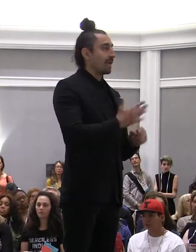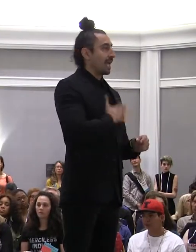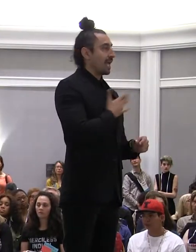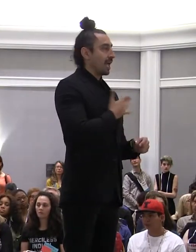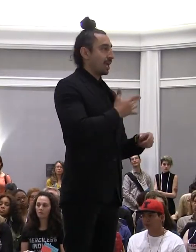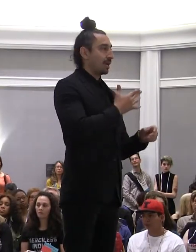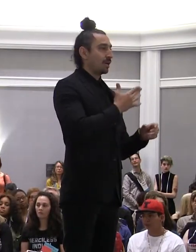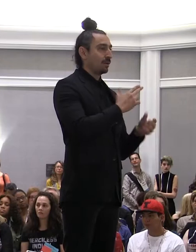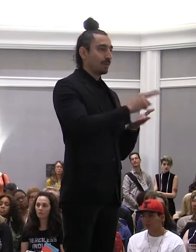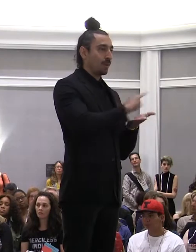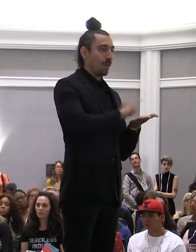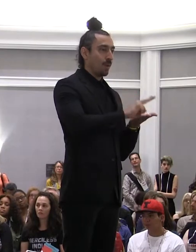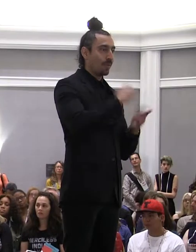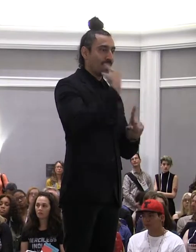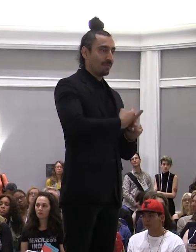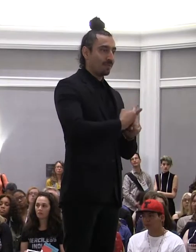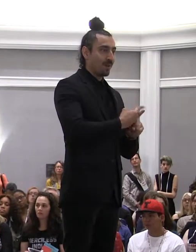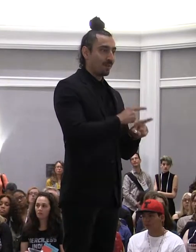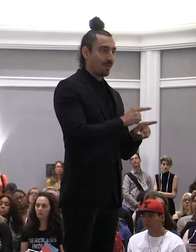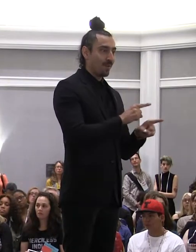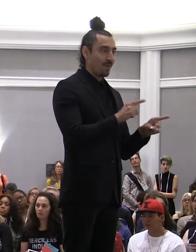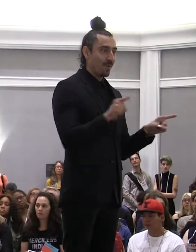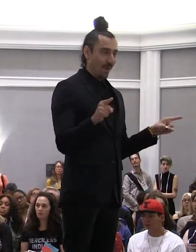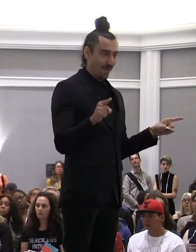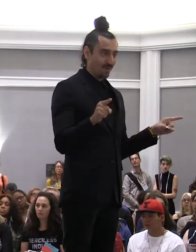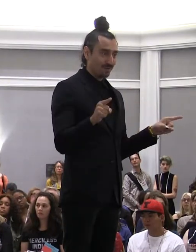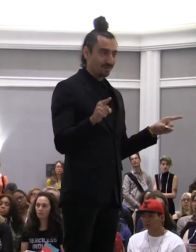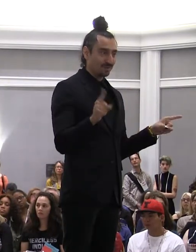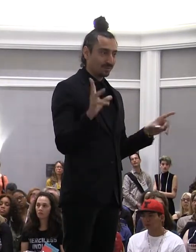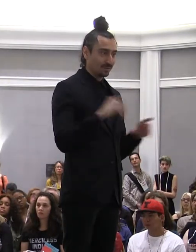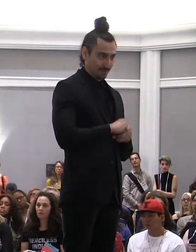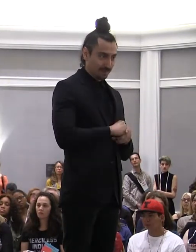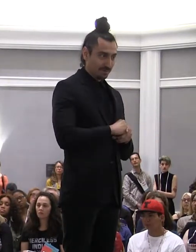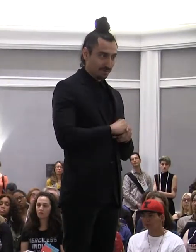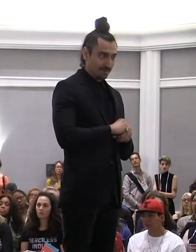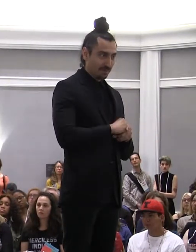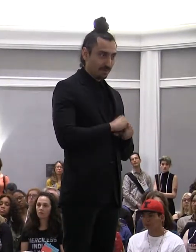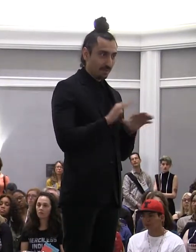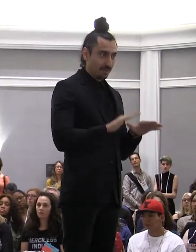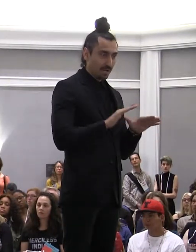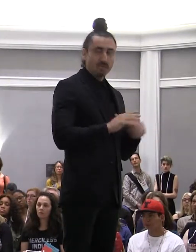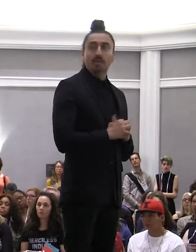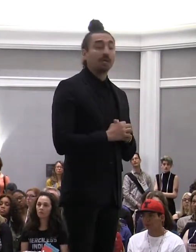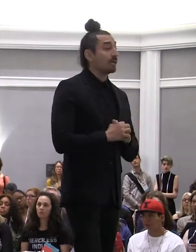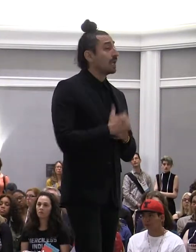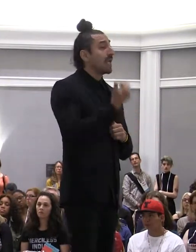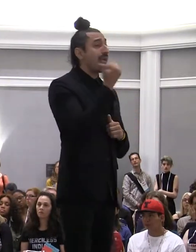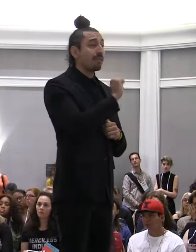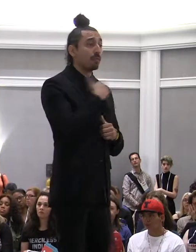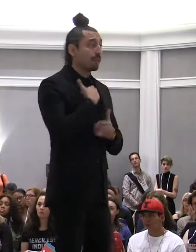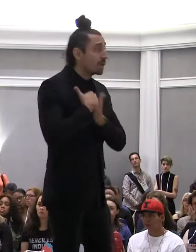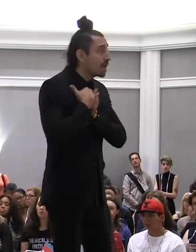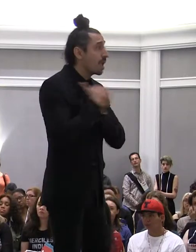If there's anything else we can do, like for any other things. If there's anything we can do to make your experience more productive,